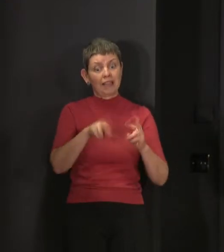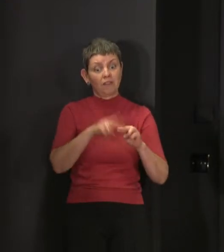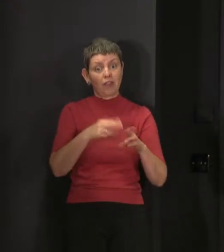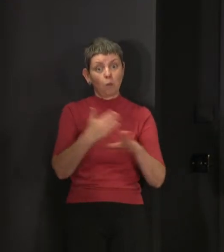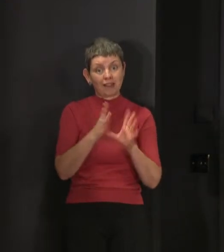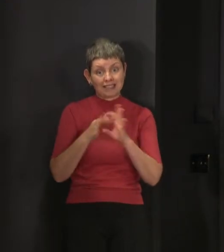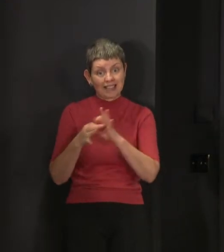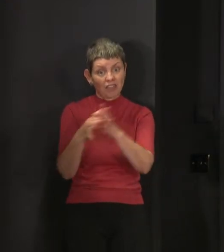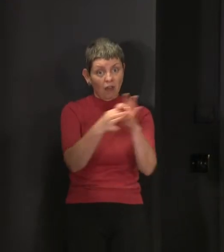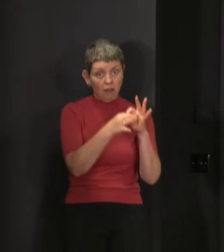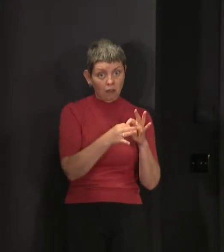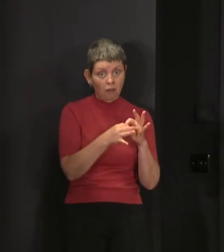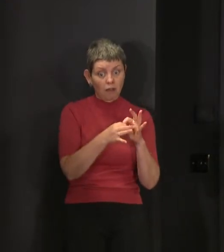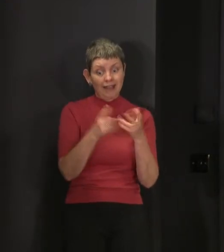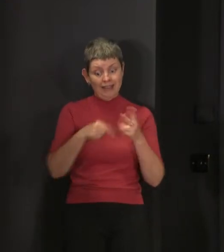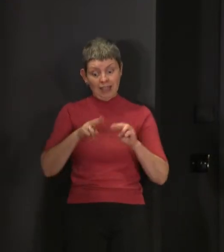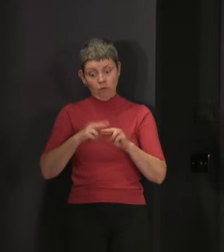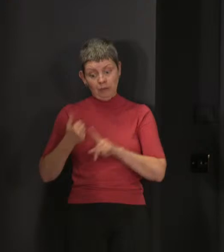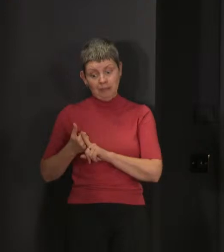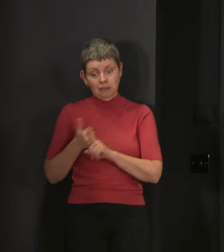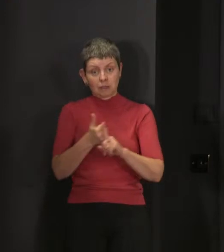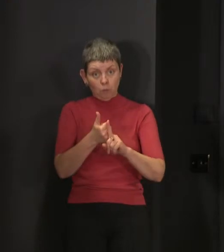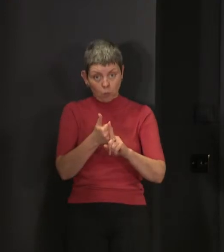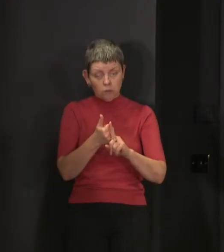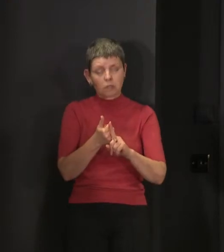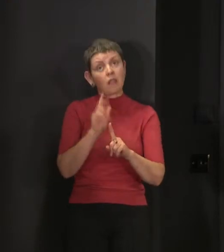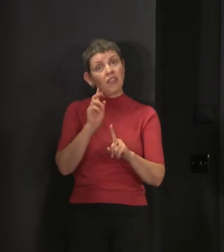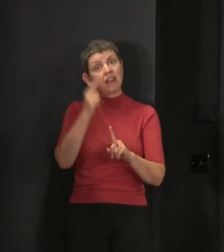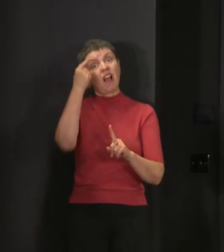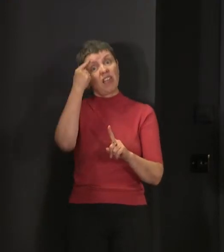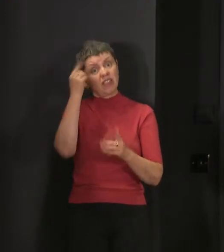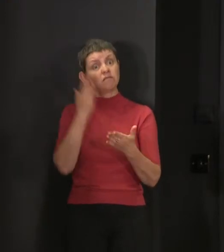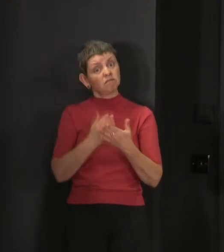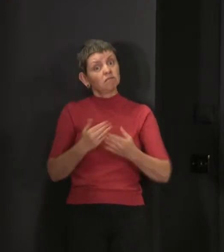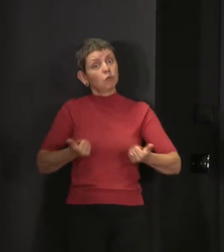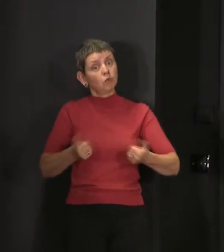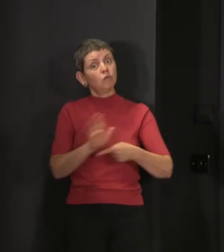and if we can support them as well, then there is a firm future for them. But remember, there